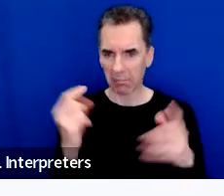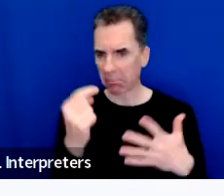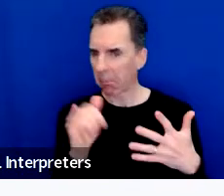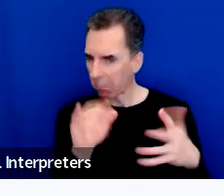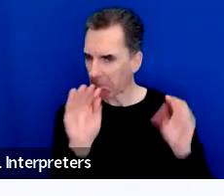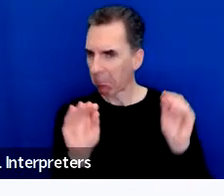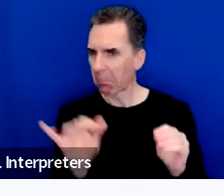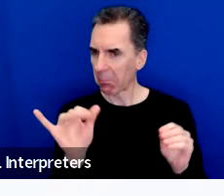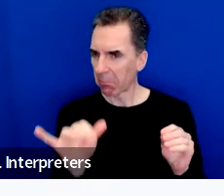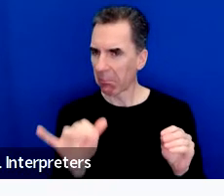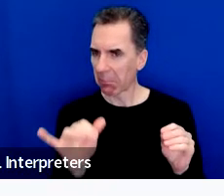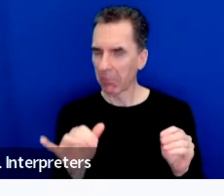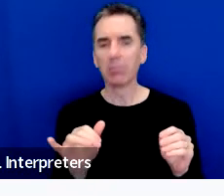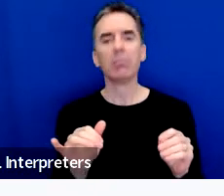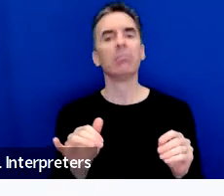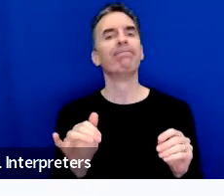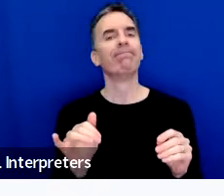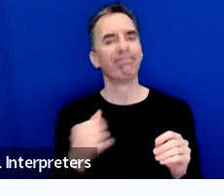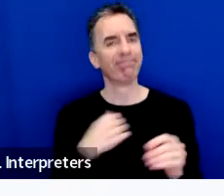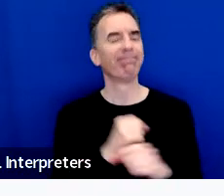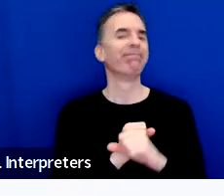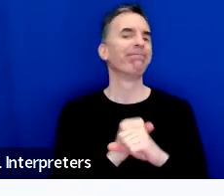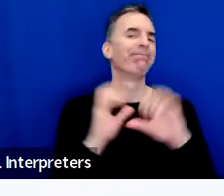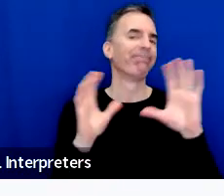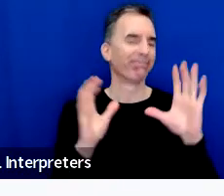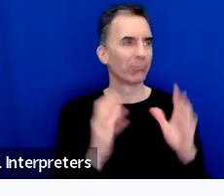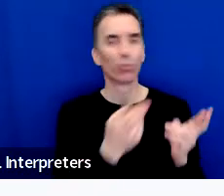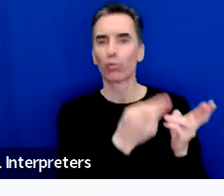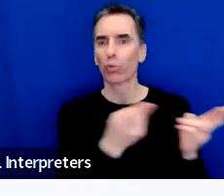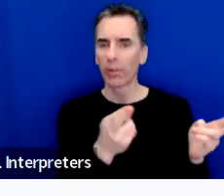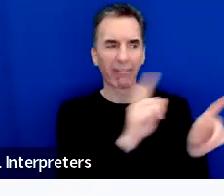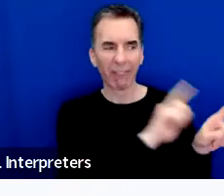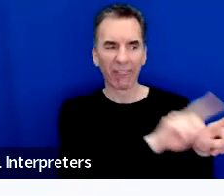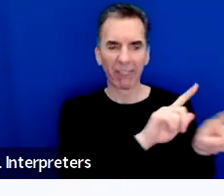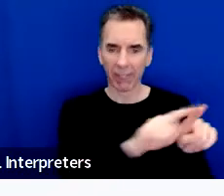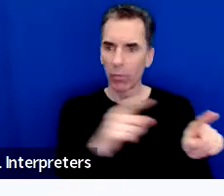Yeah. So there's a lot of different types of resources that people are using, so that's really good.